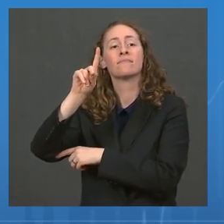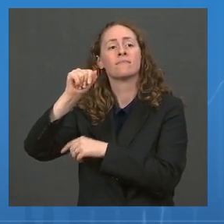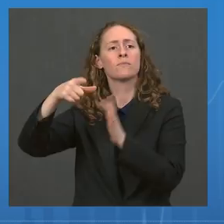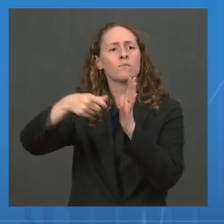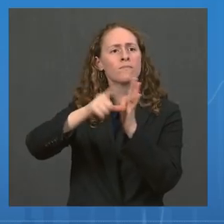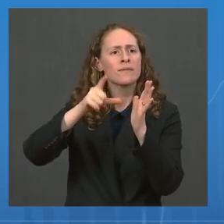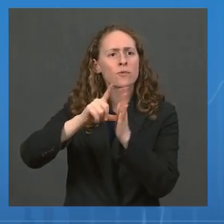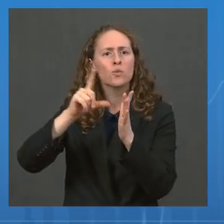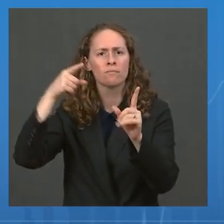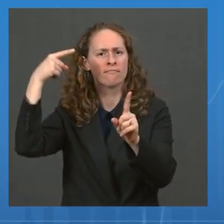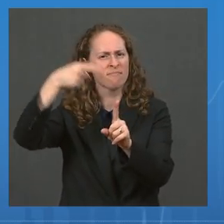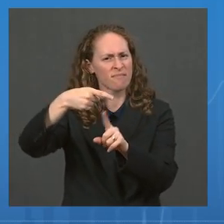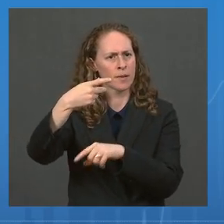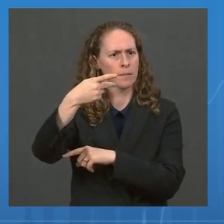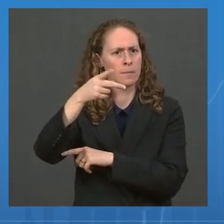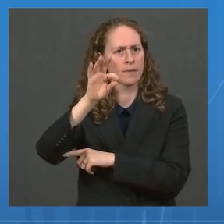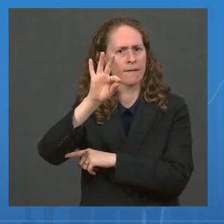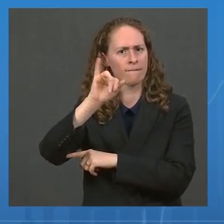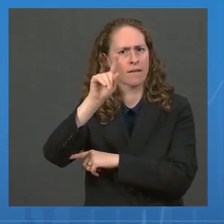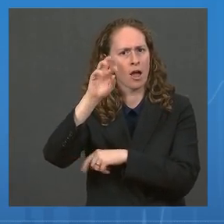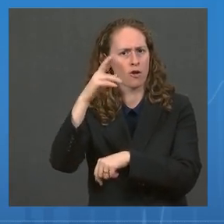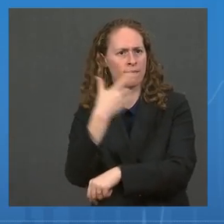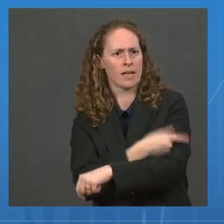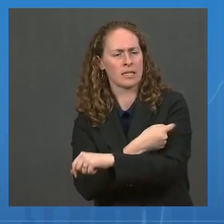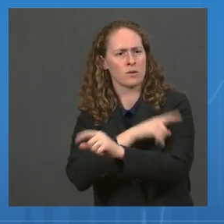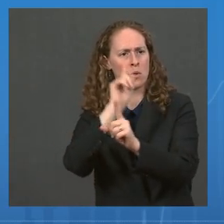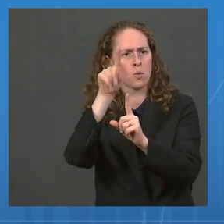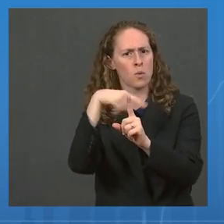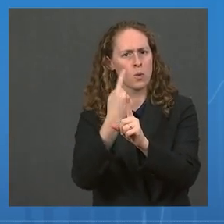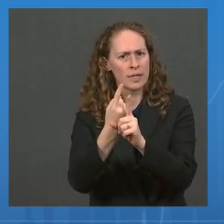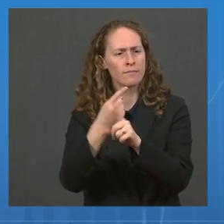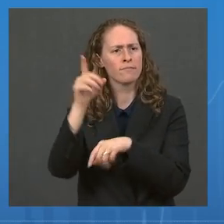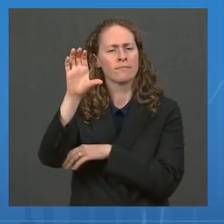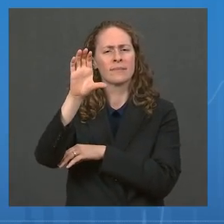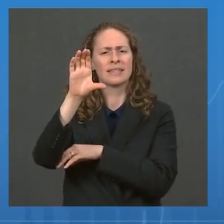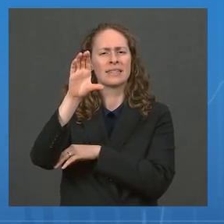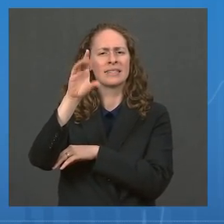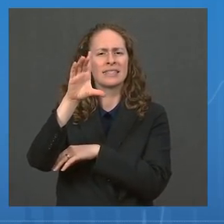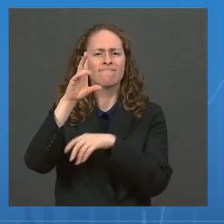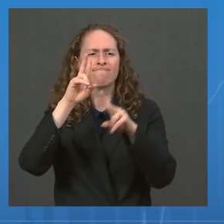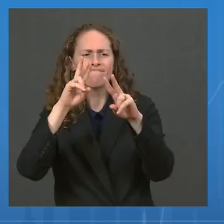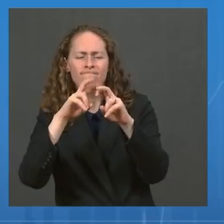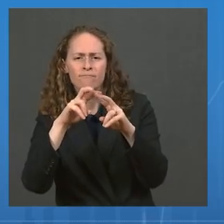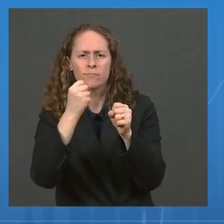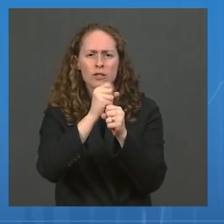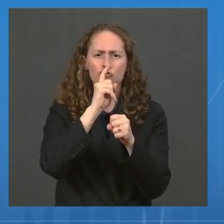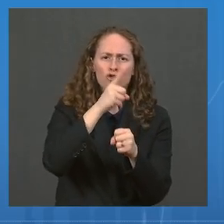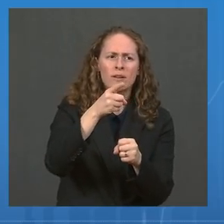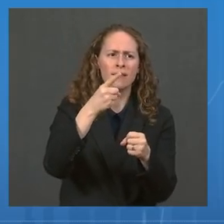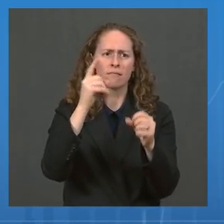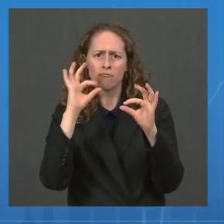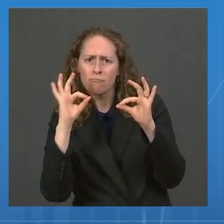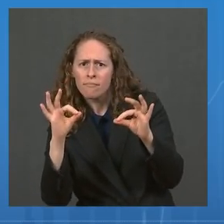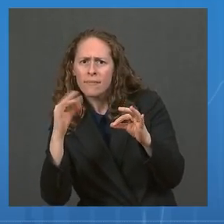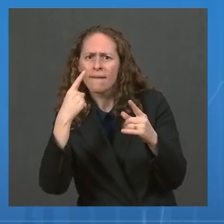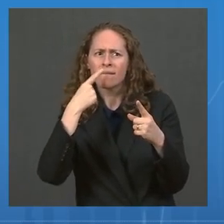CDC will continue to monitor the safety and effectiveness of COVID-19 vaccines to ensure appropriate recommendations